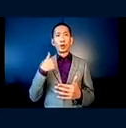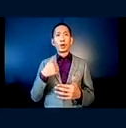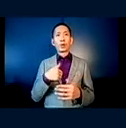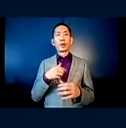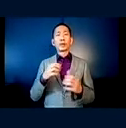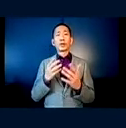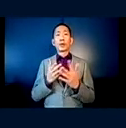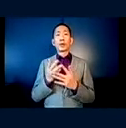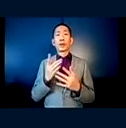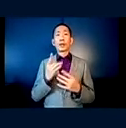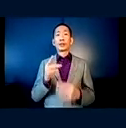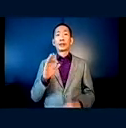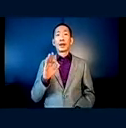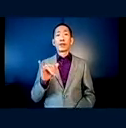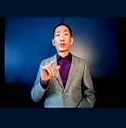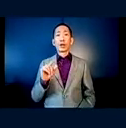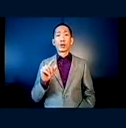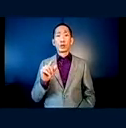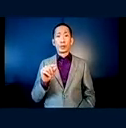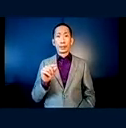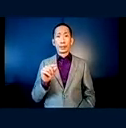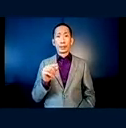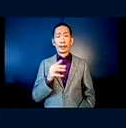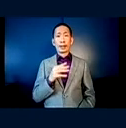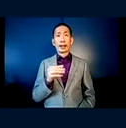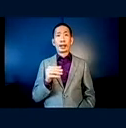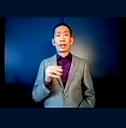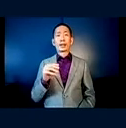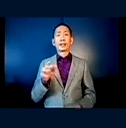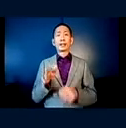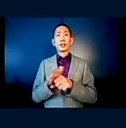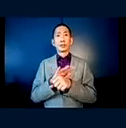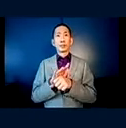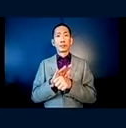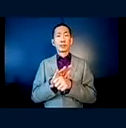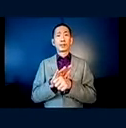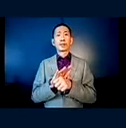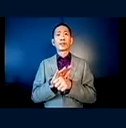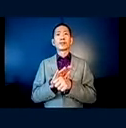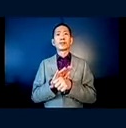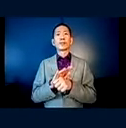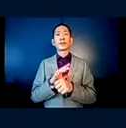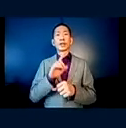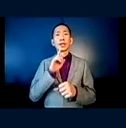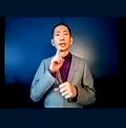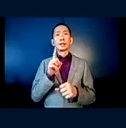YOU ALL KNOW WE'VE BEEN THROUGH AN INTERESTING FY20, AND THE